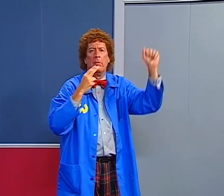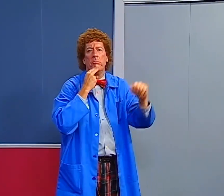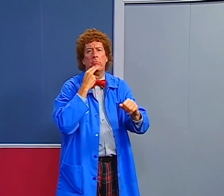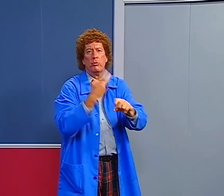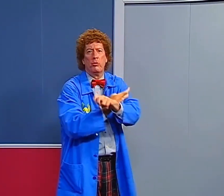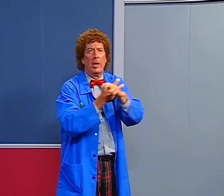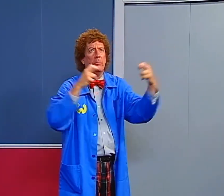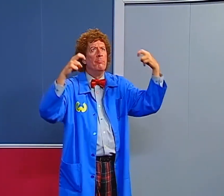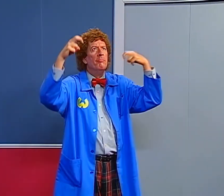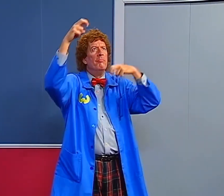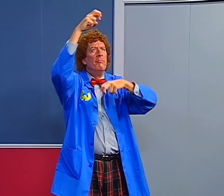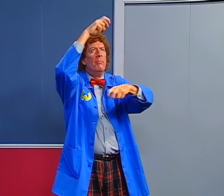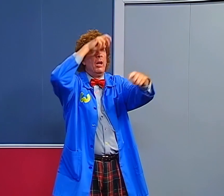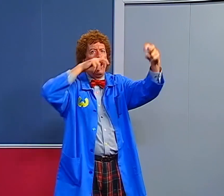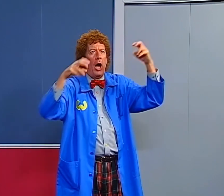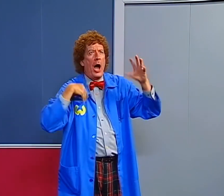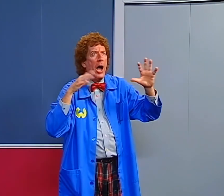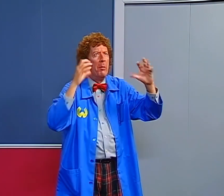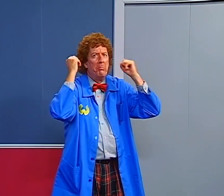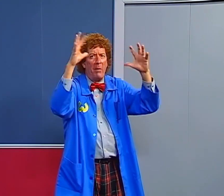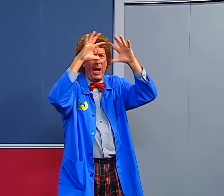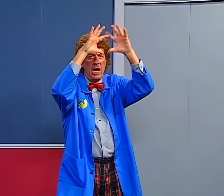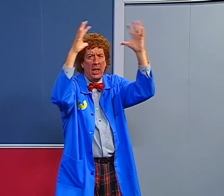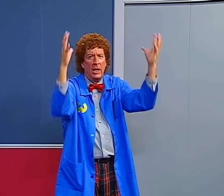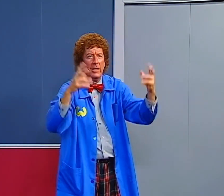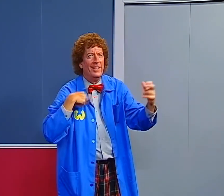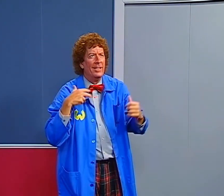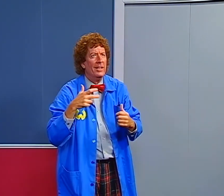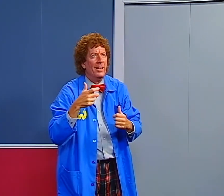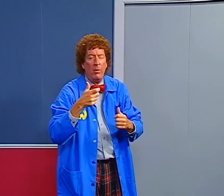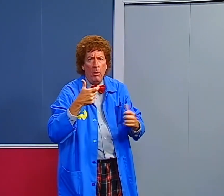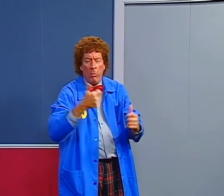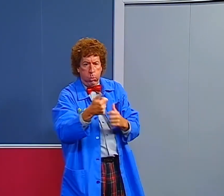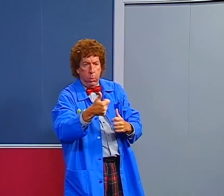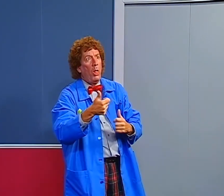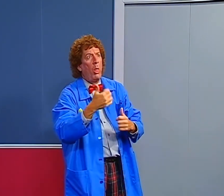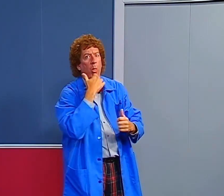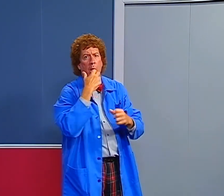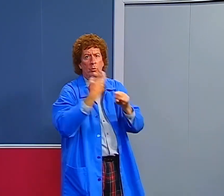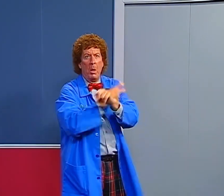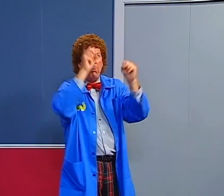ALL OF A SUDDEN ALL OF THE SHEEP ESCAPED FROM THE HOLOGRAM ROOM THROUGH THE OPEN DOOR AND STARTED ROAMING